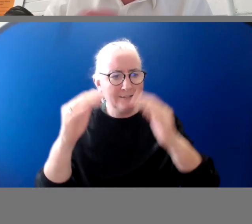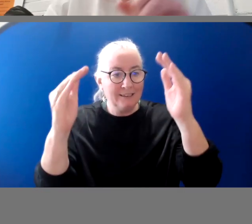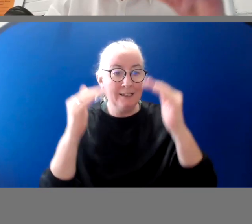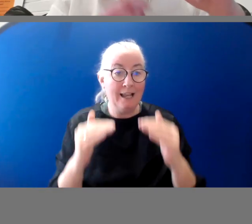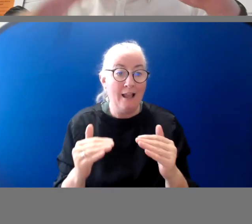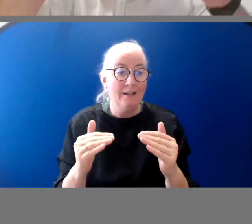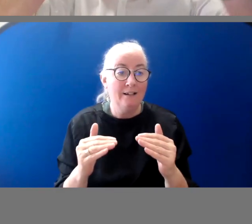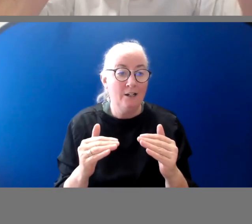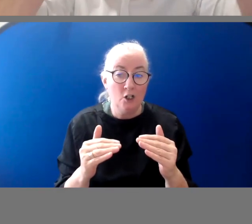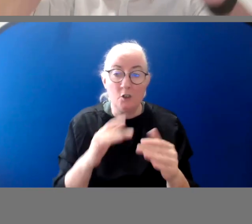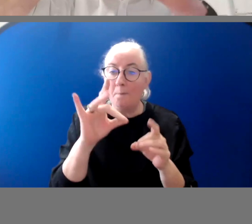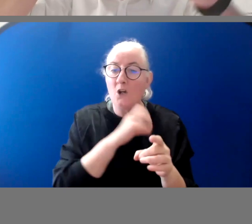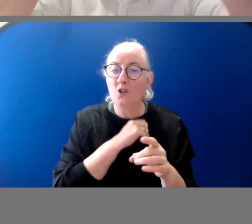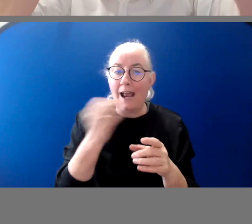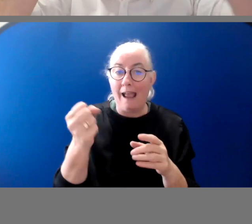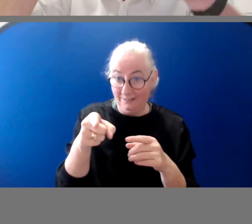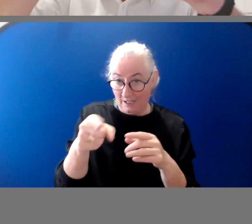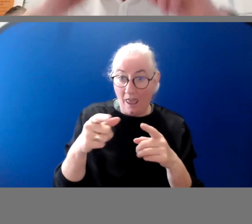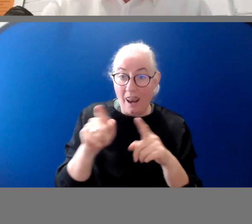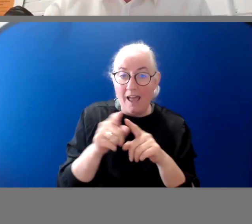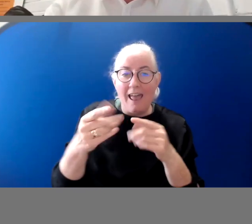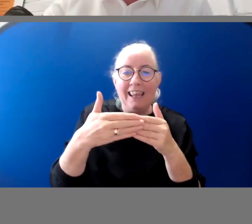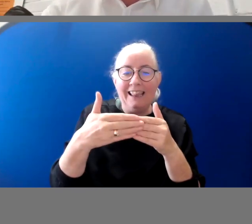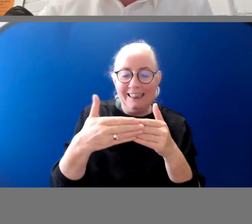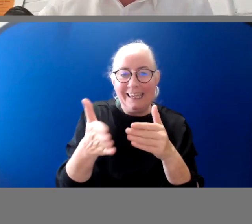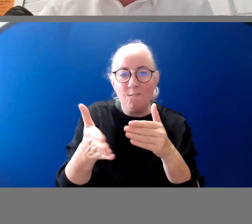so make sure you have designed your door locks with a lever on them so that they're easy for